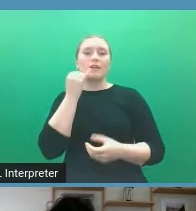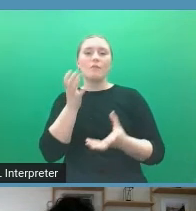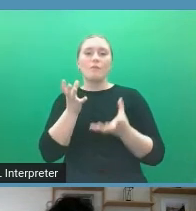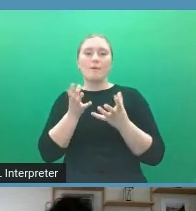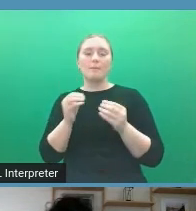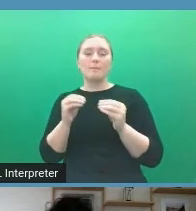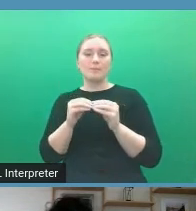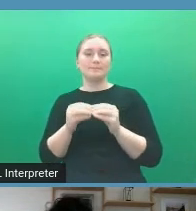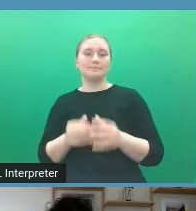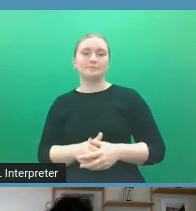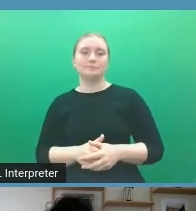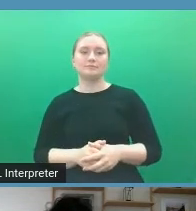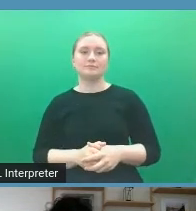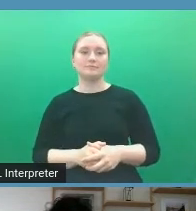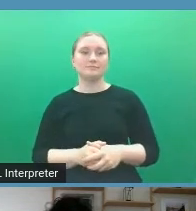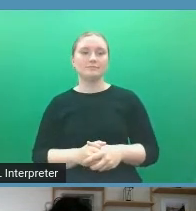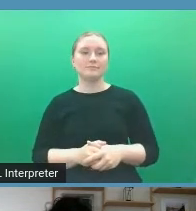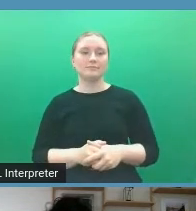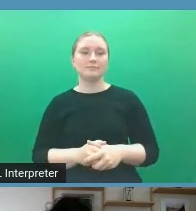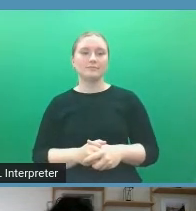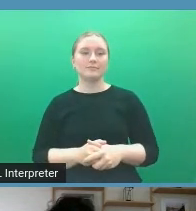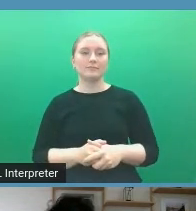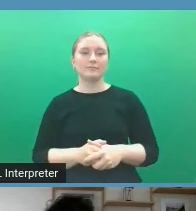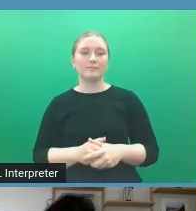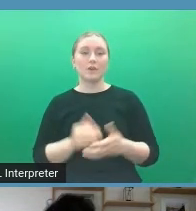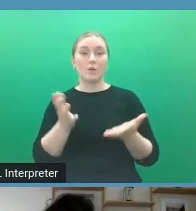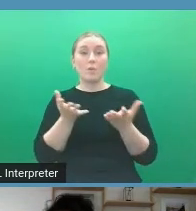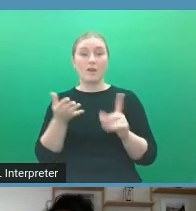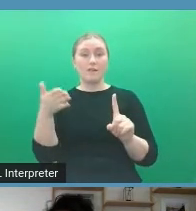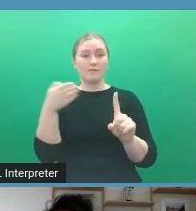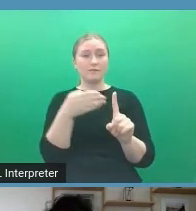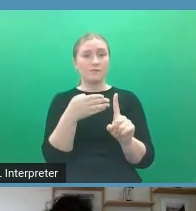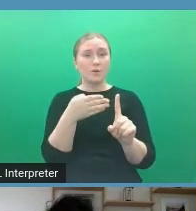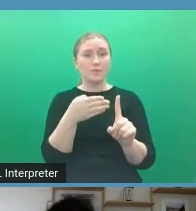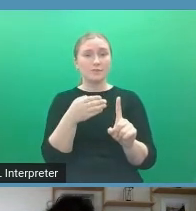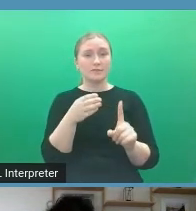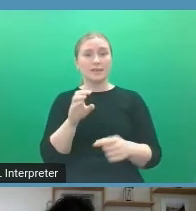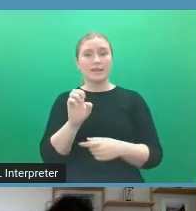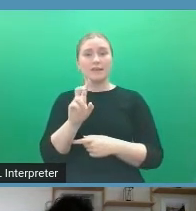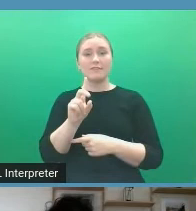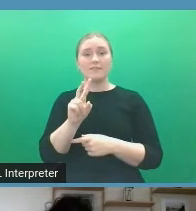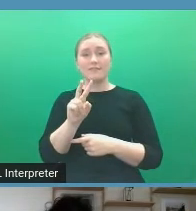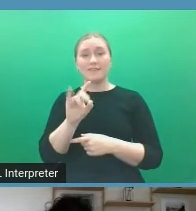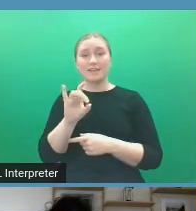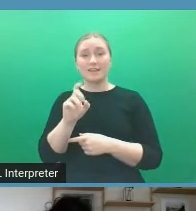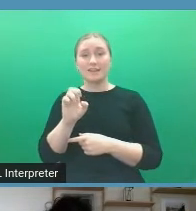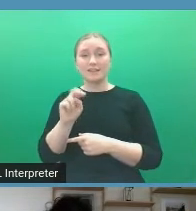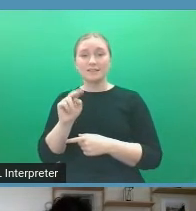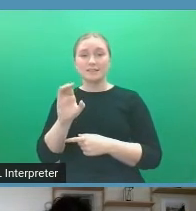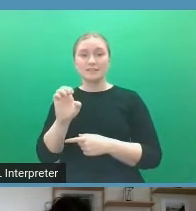You know we want to also focus on evidence-based consideration of what can be accessed,